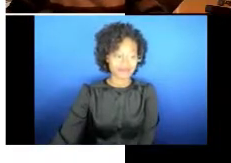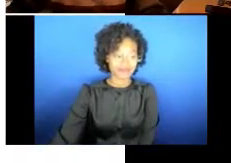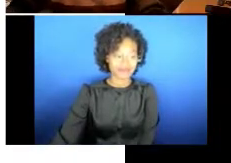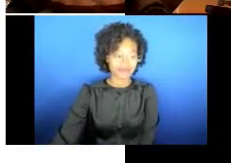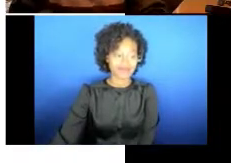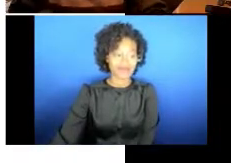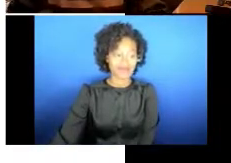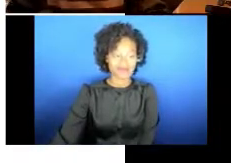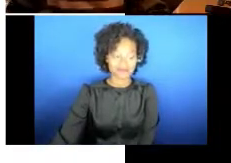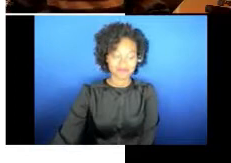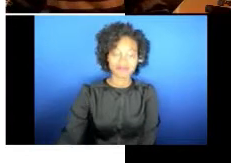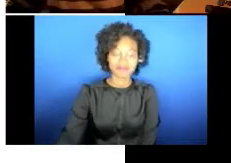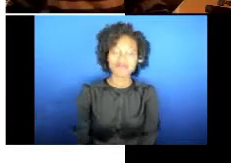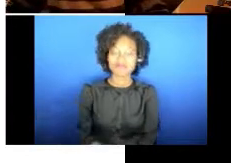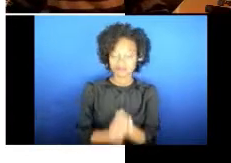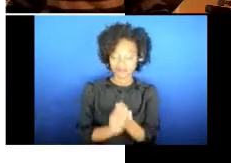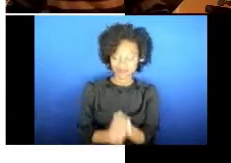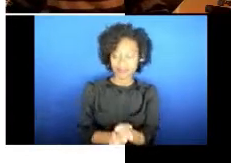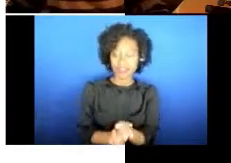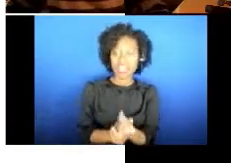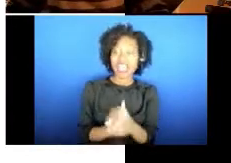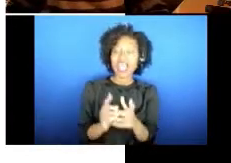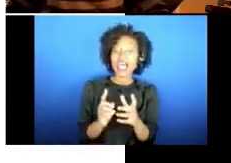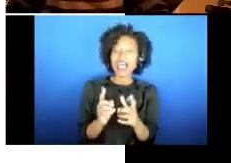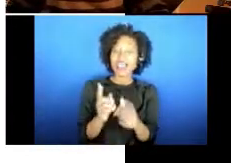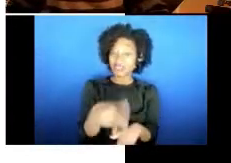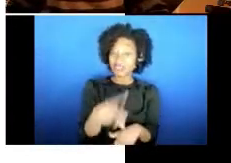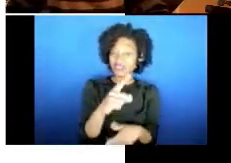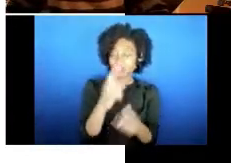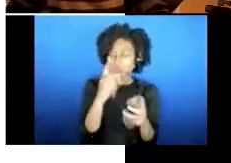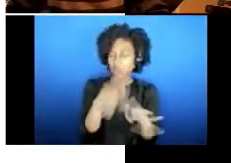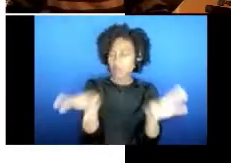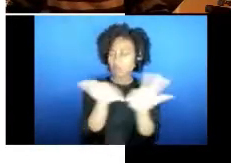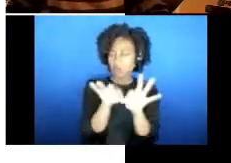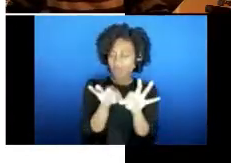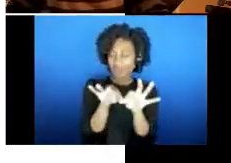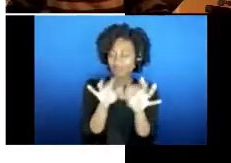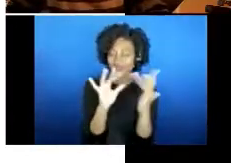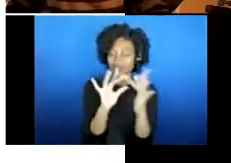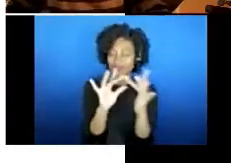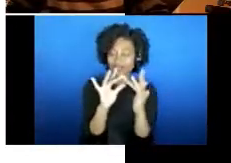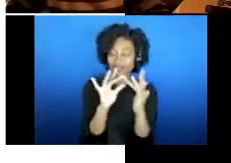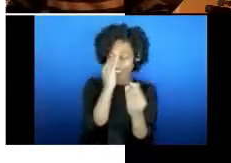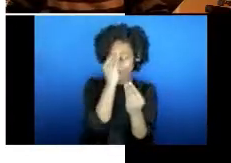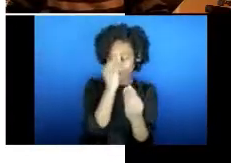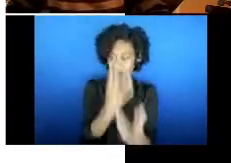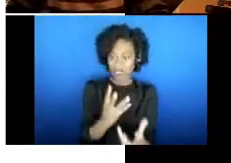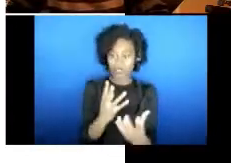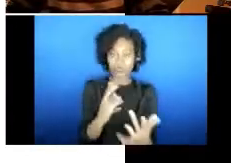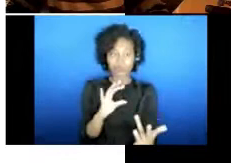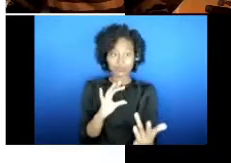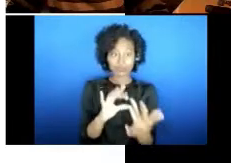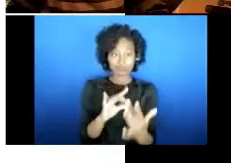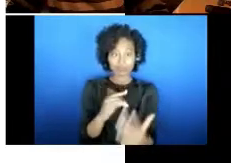So these are important contact information to contact us. You may want to note these email